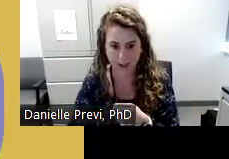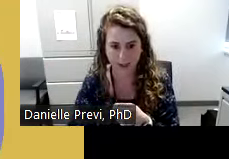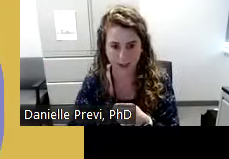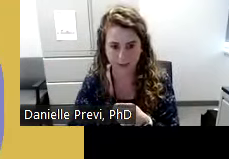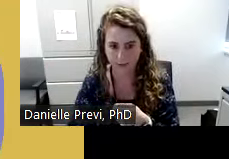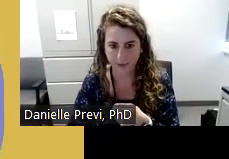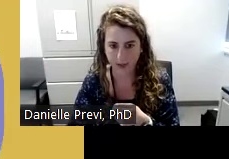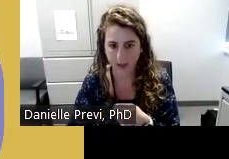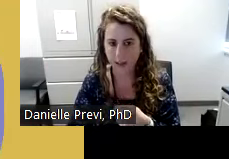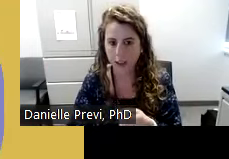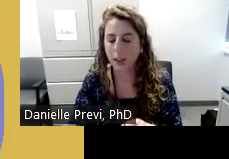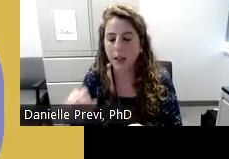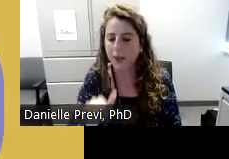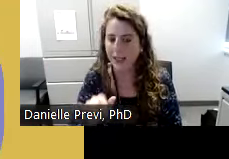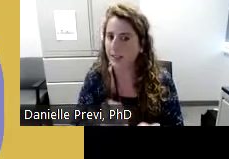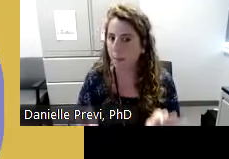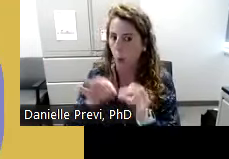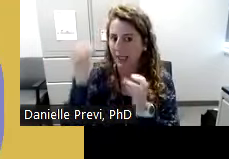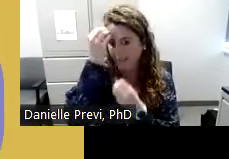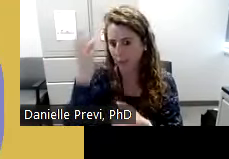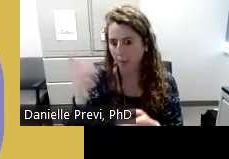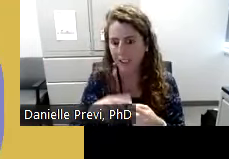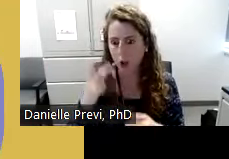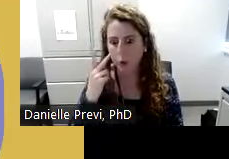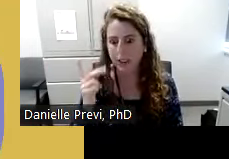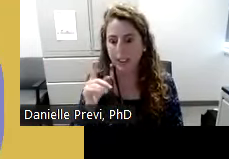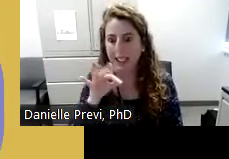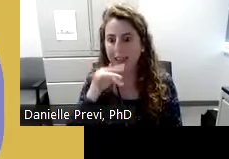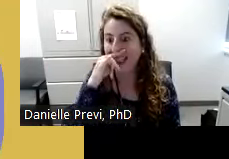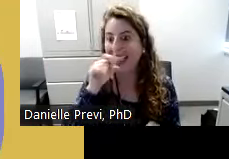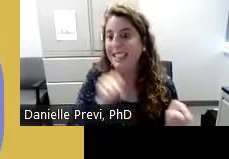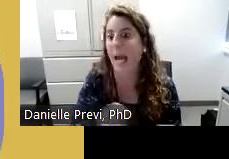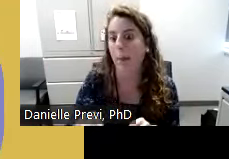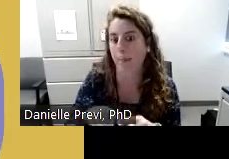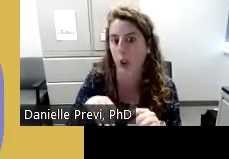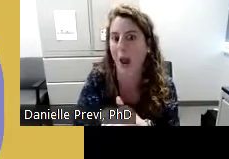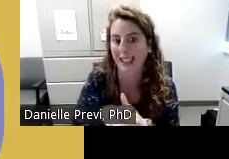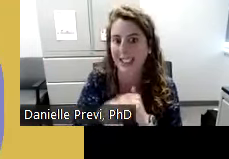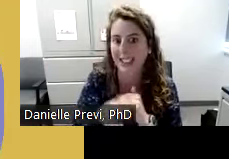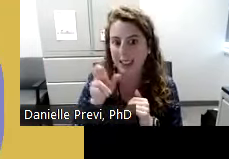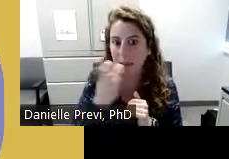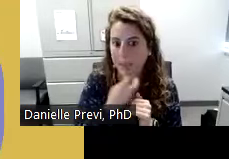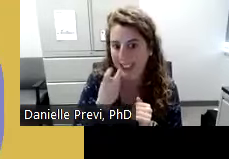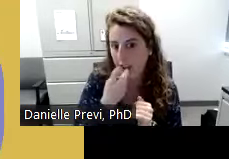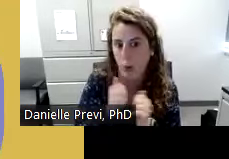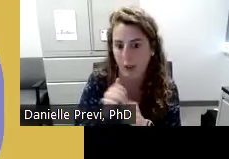this yellow area here in the middle. This is very important information to see if a child's